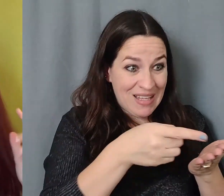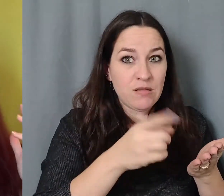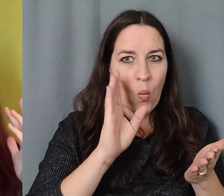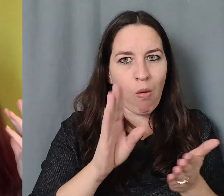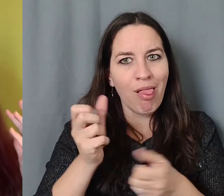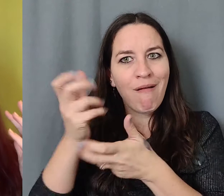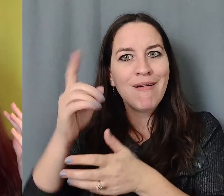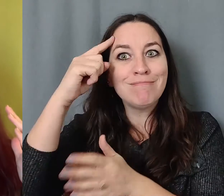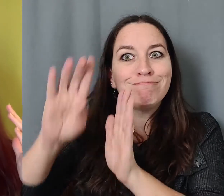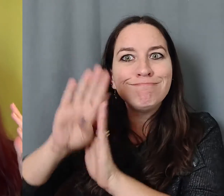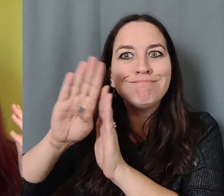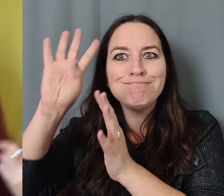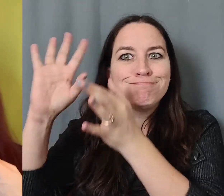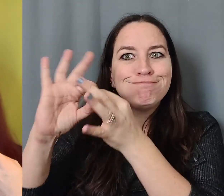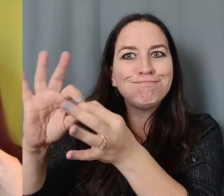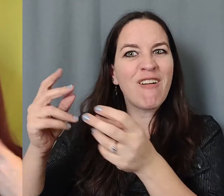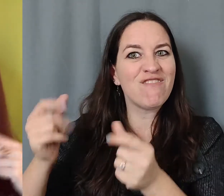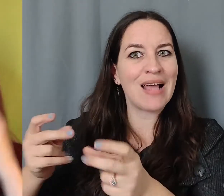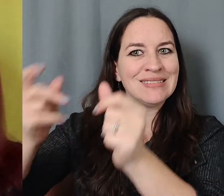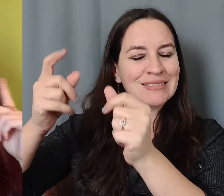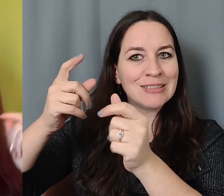And the more pathways you have in your brain, the faster information gets